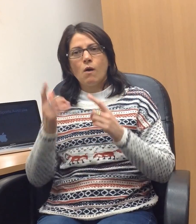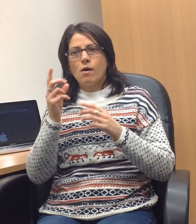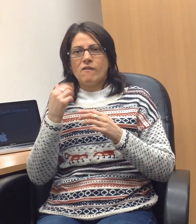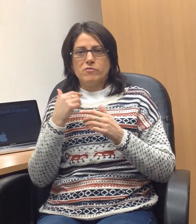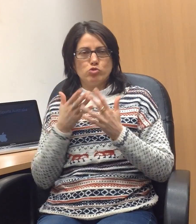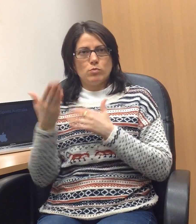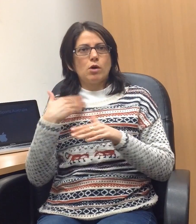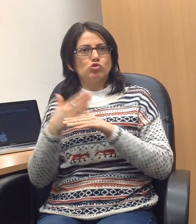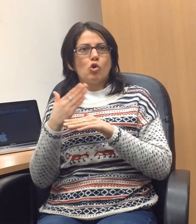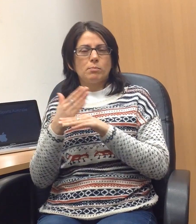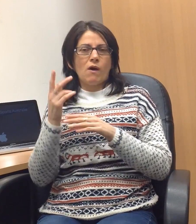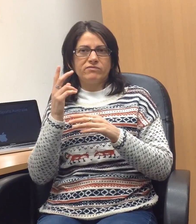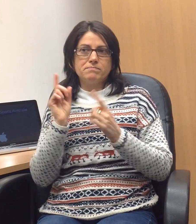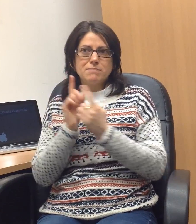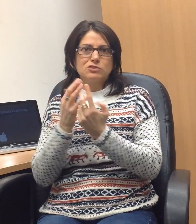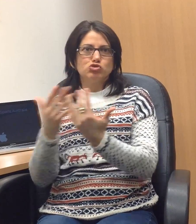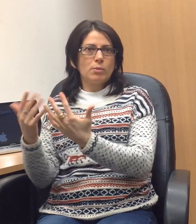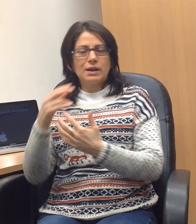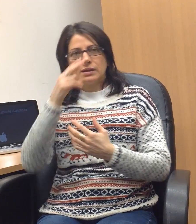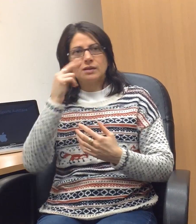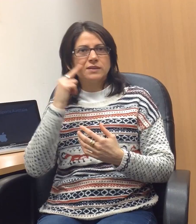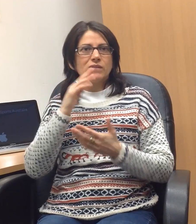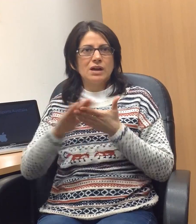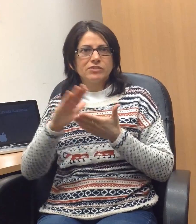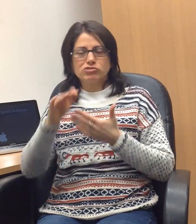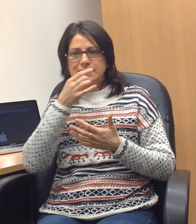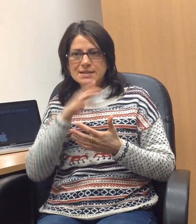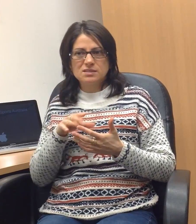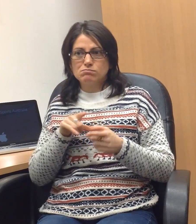Through my job I have met so many young deaf and hard of